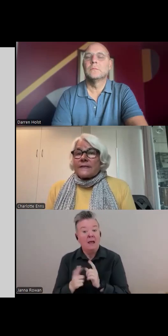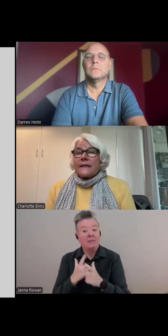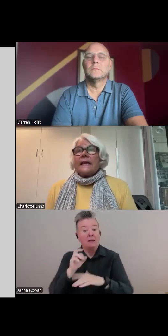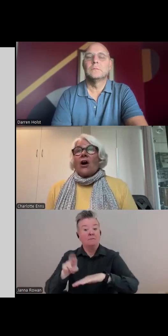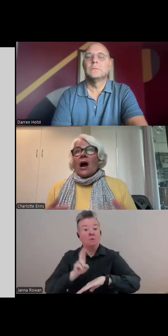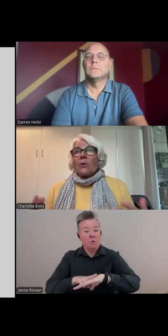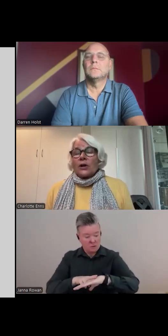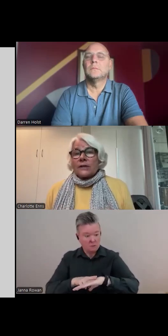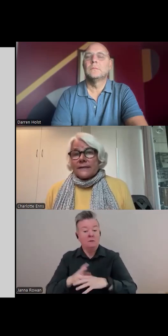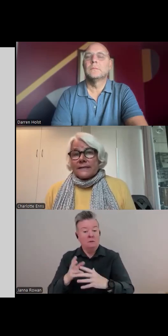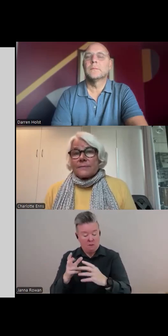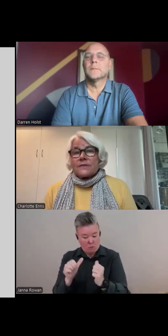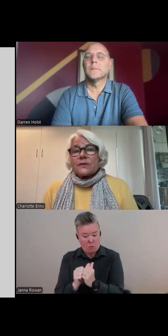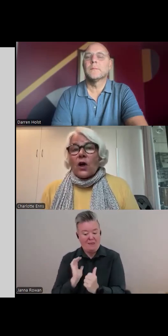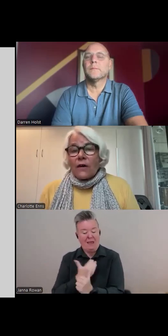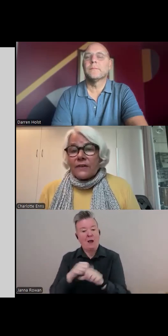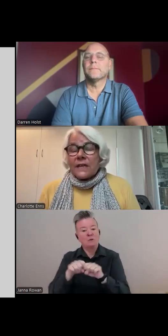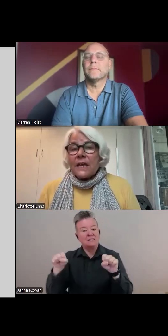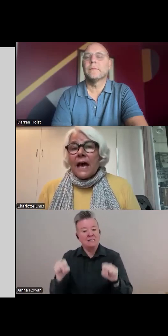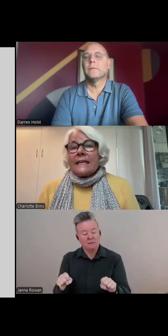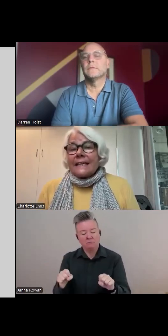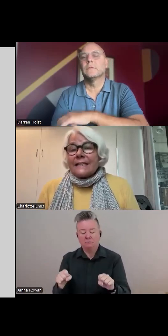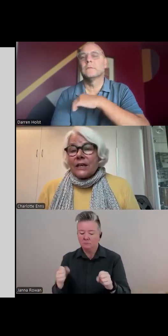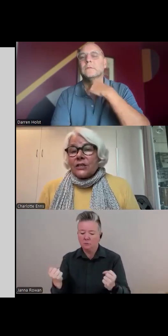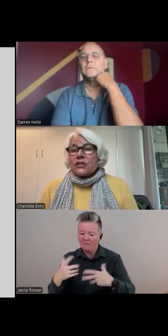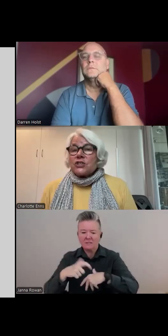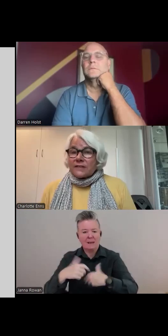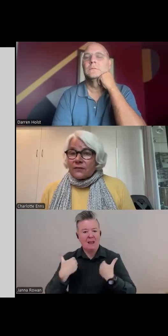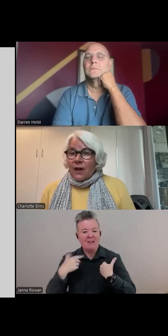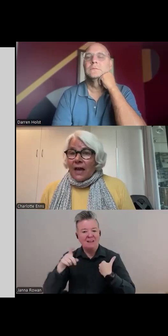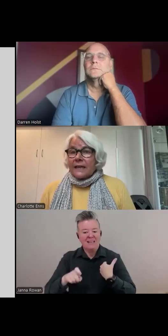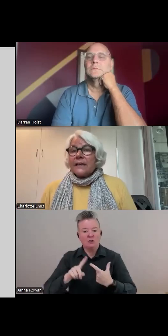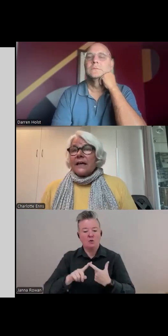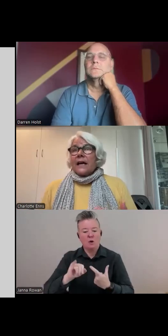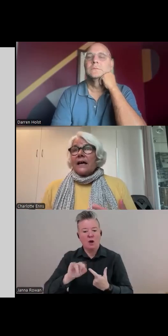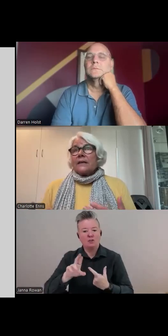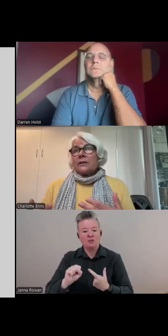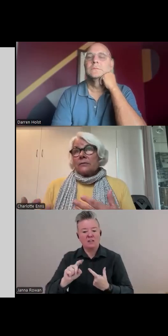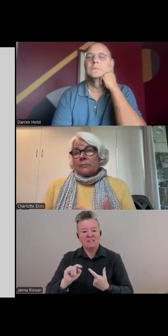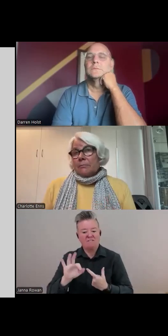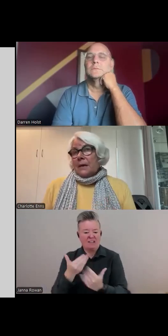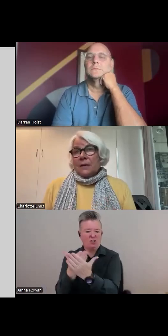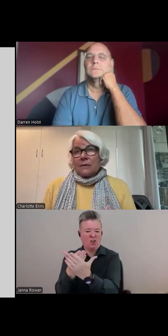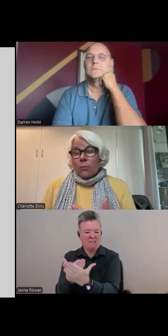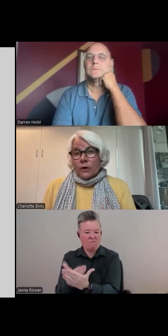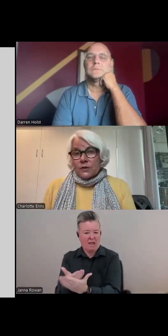in our systems, there's often a need to justify maybe more support